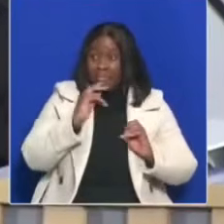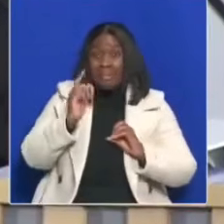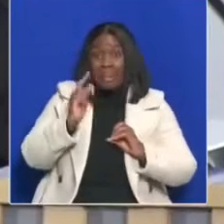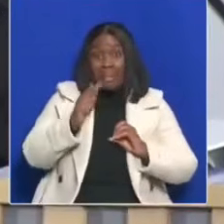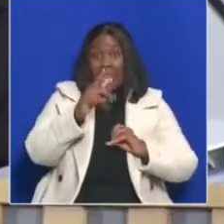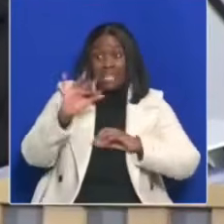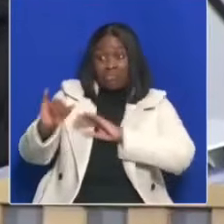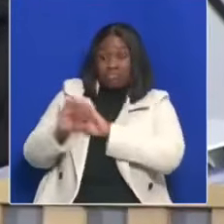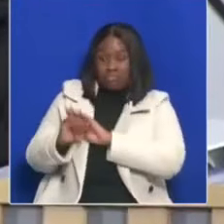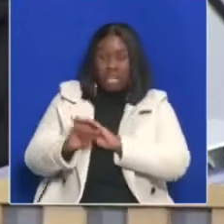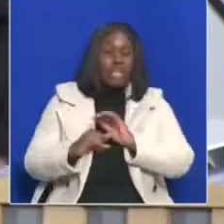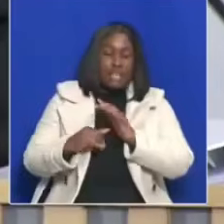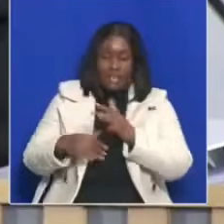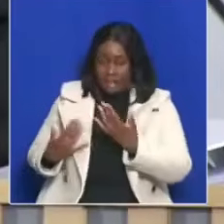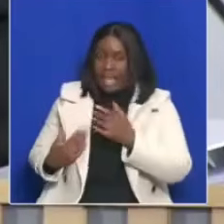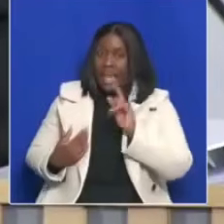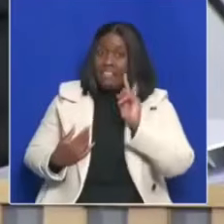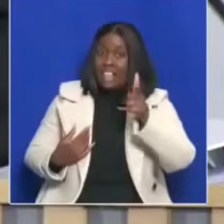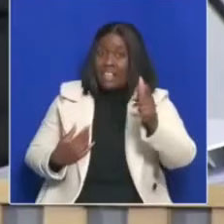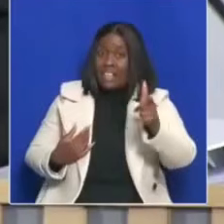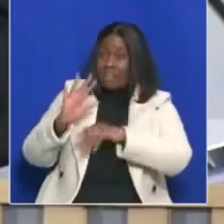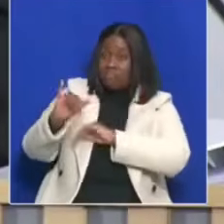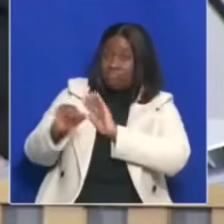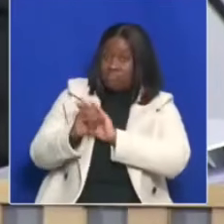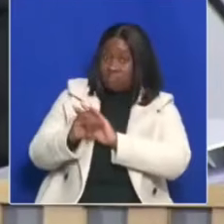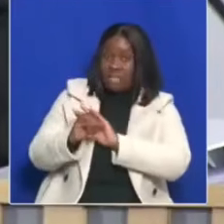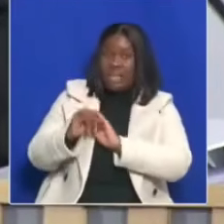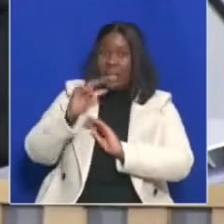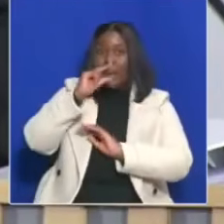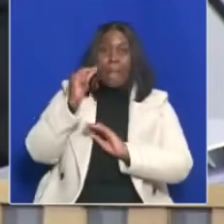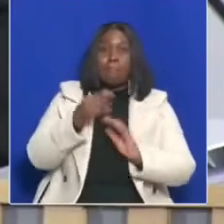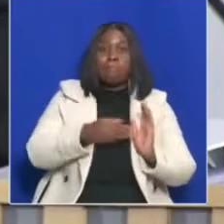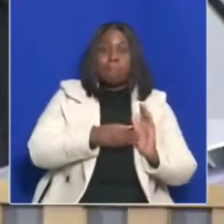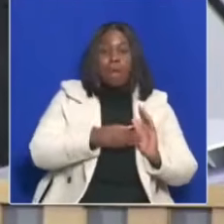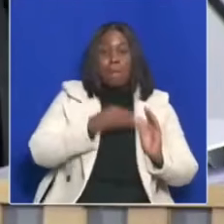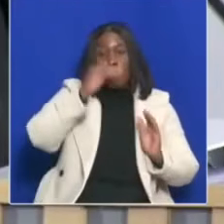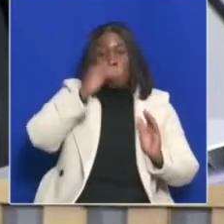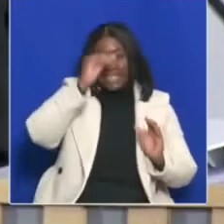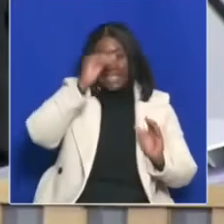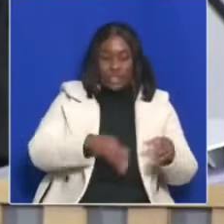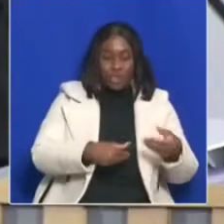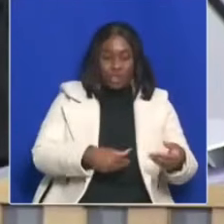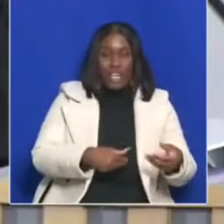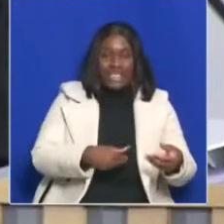at the later stage the names are not in the docket when we when we recover when we pick up the docket